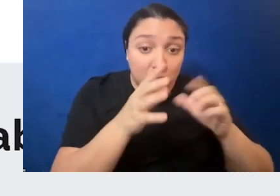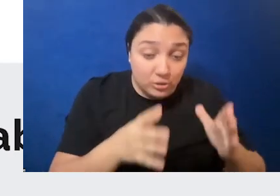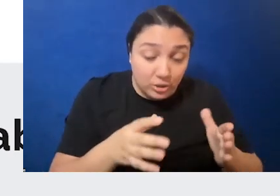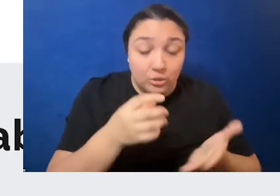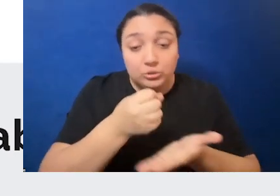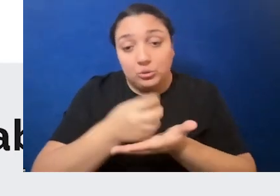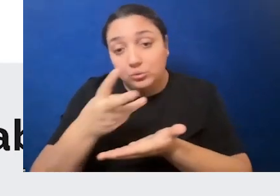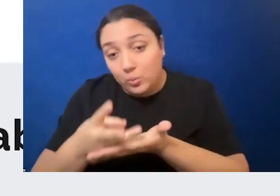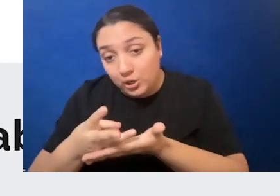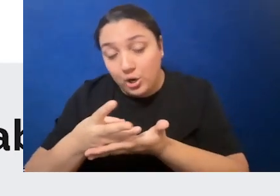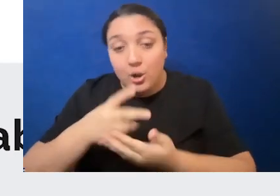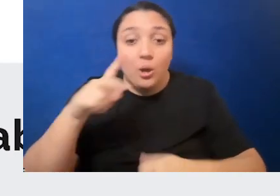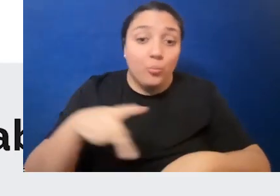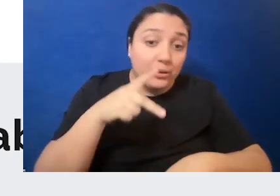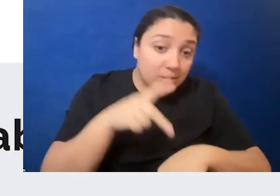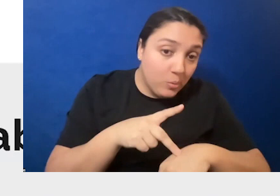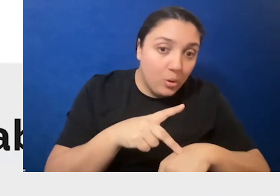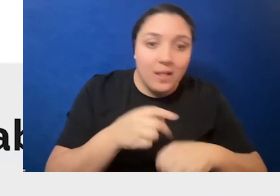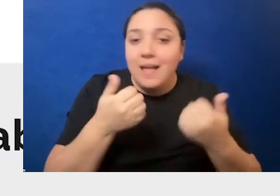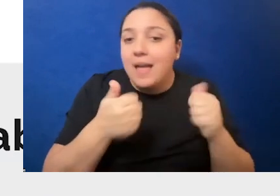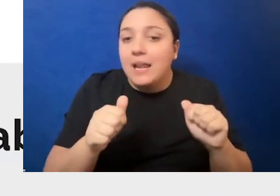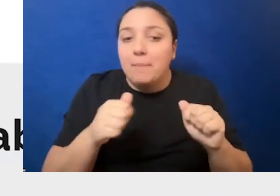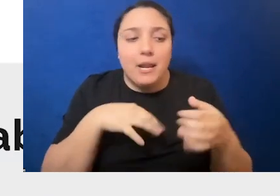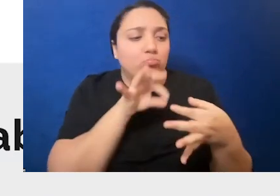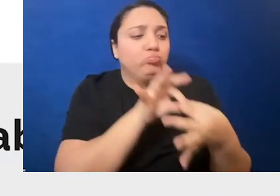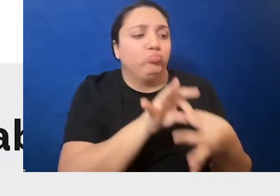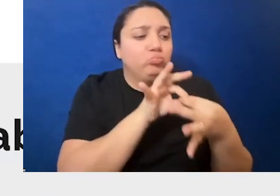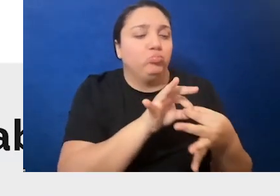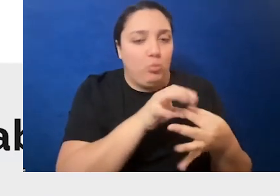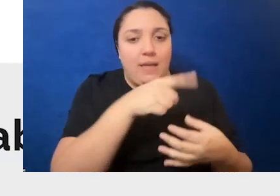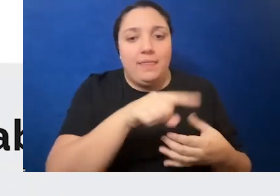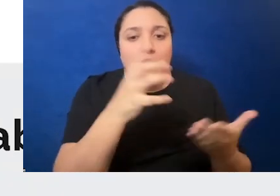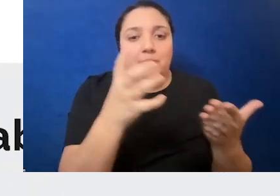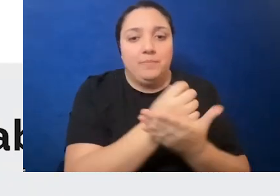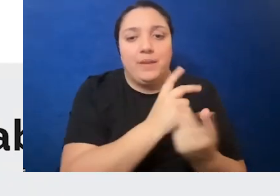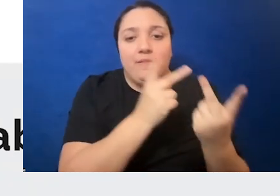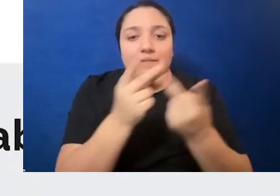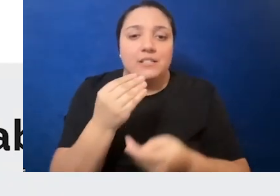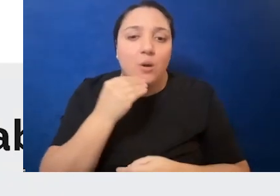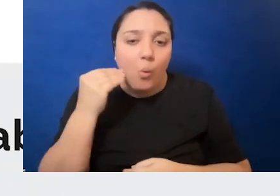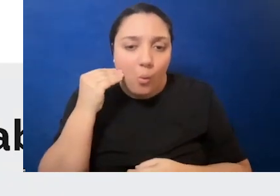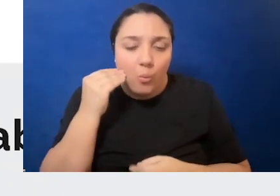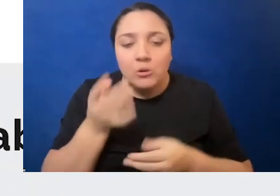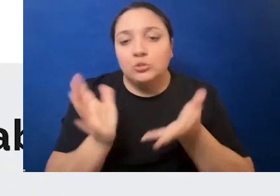GET KIDS IN THE SCHOOLS. WE HAVE DONE HOME VISITS, GO TO